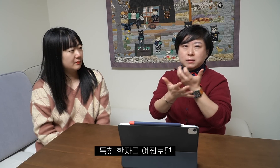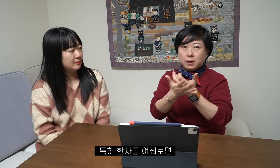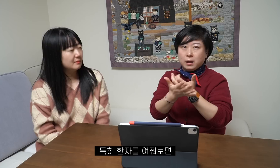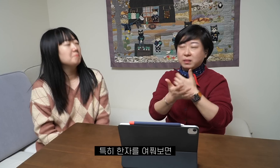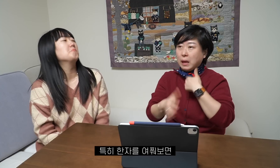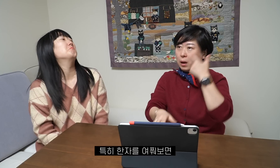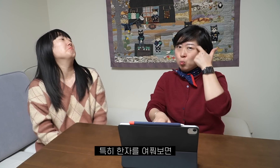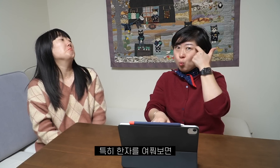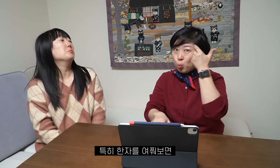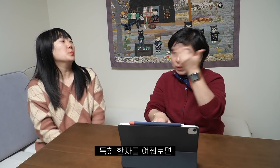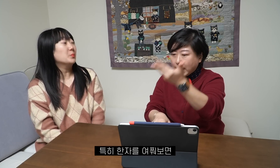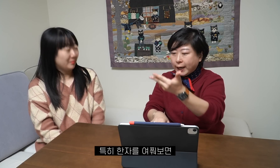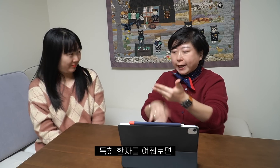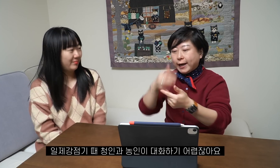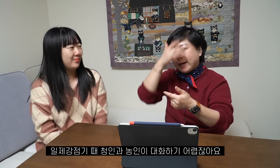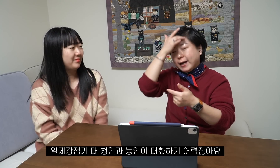Especially when it comes to Chinese characters,